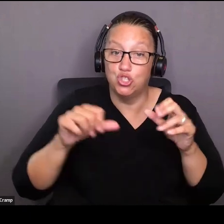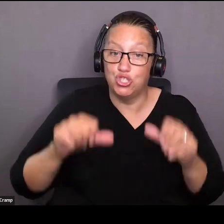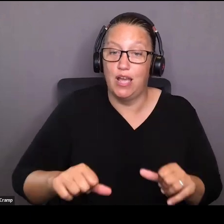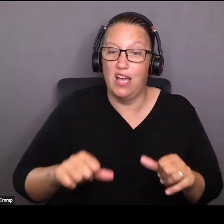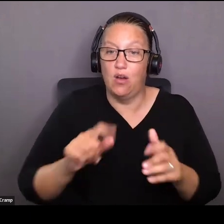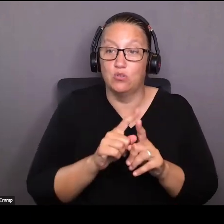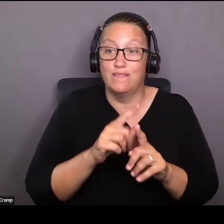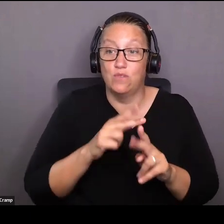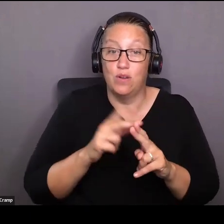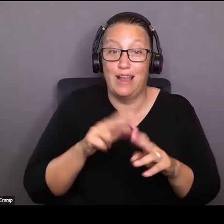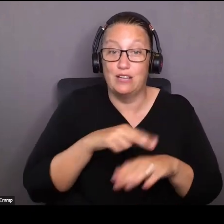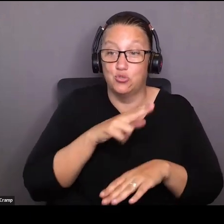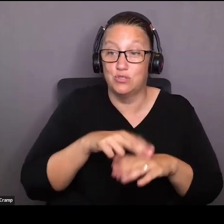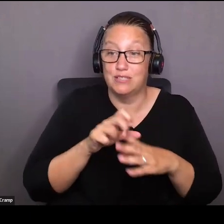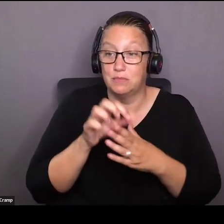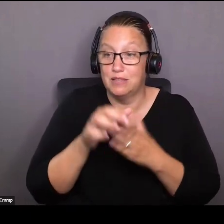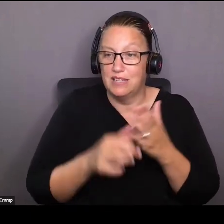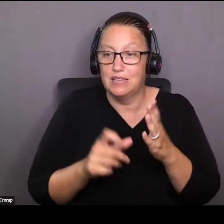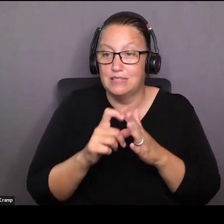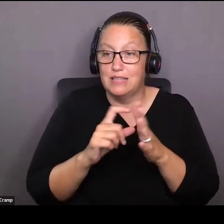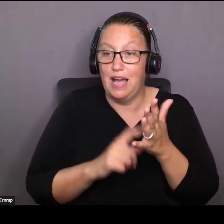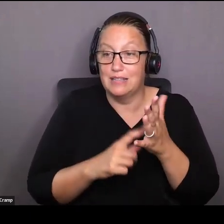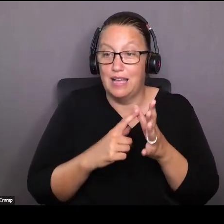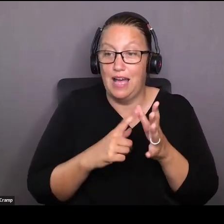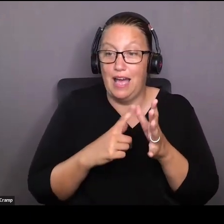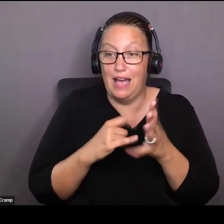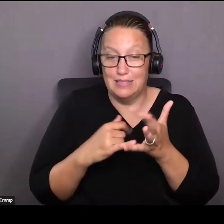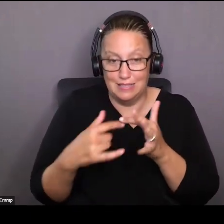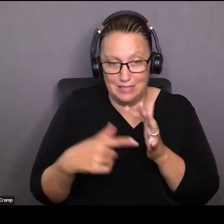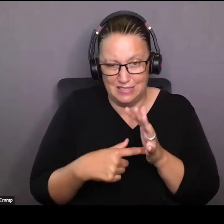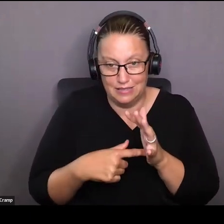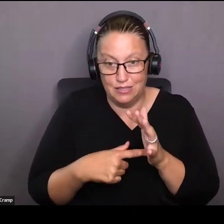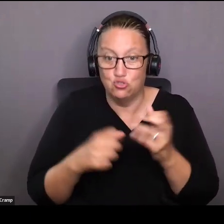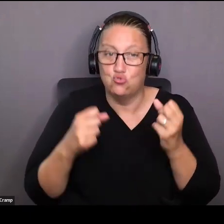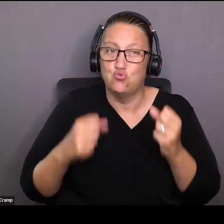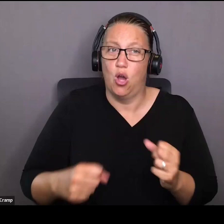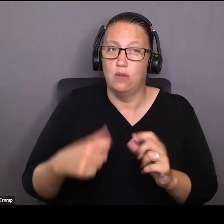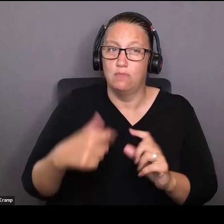Data Asset, with a strong background in disability advocacy. She has worked